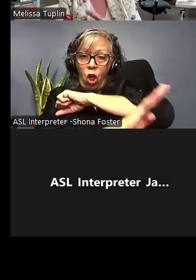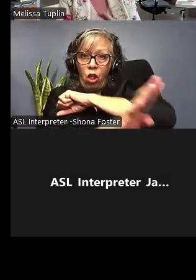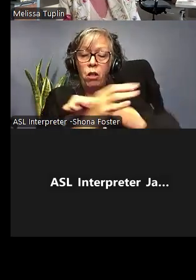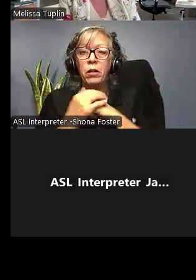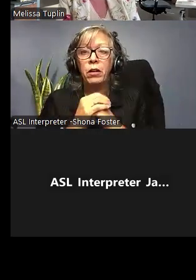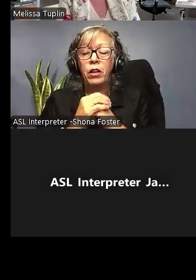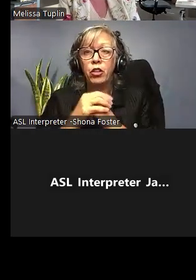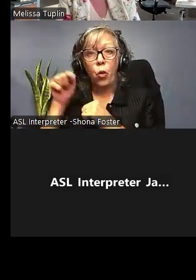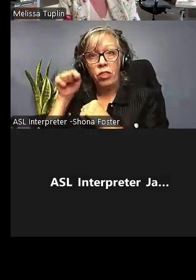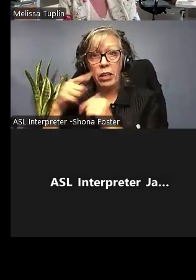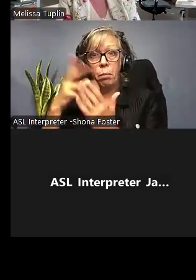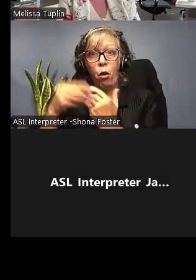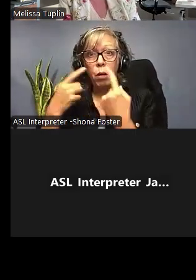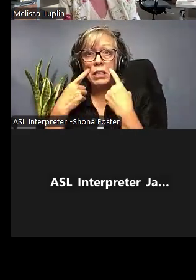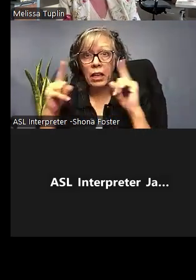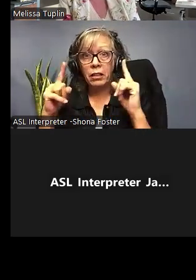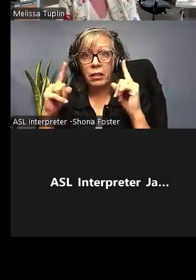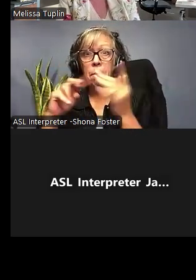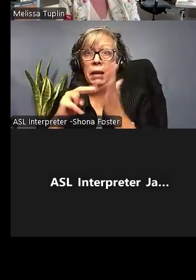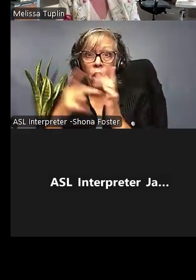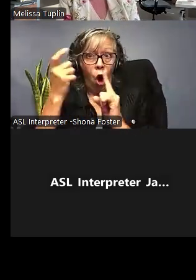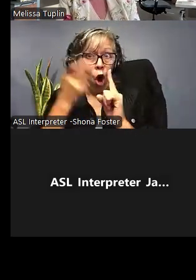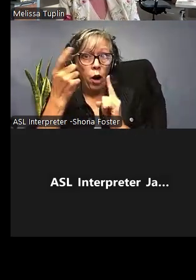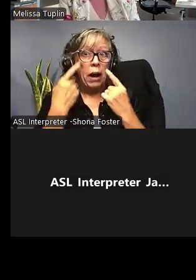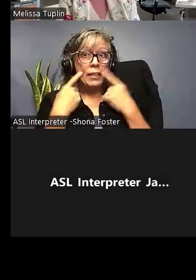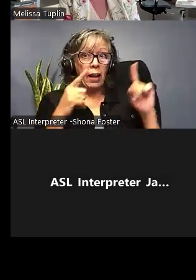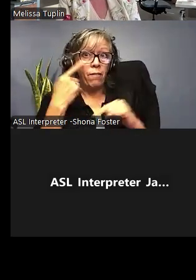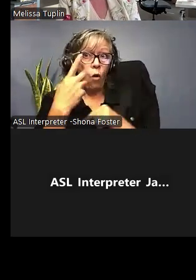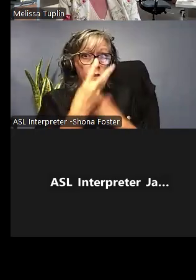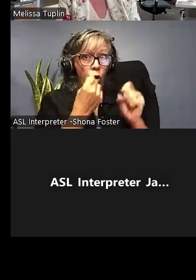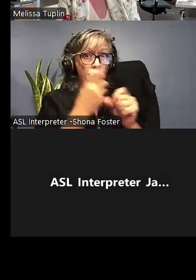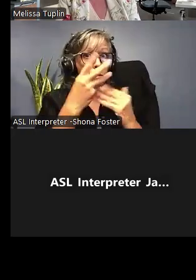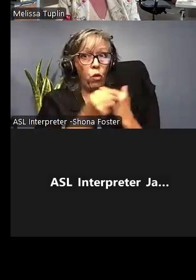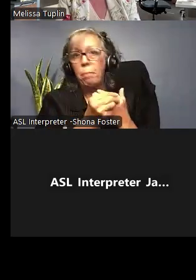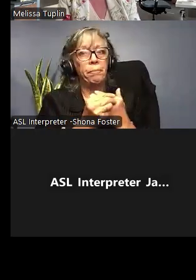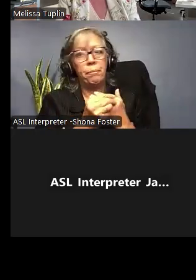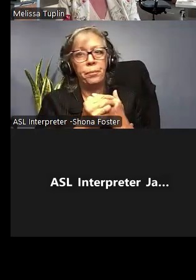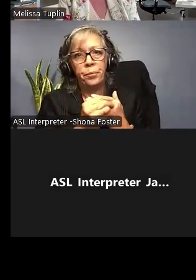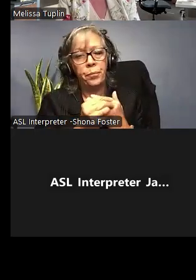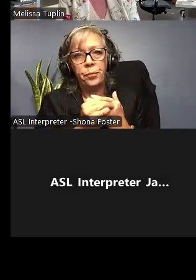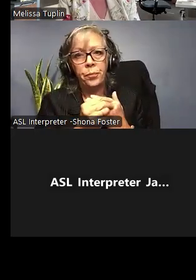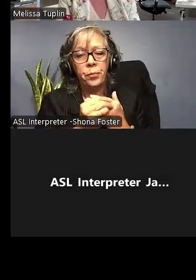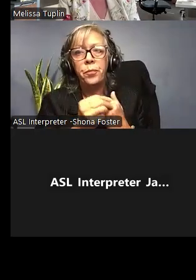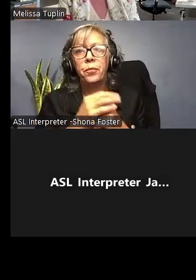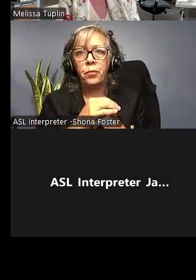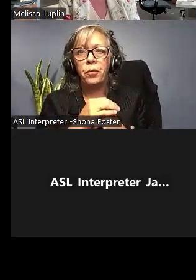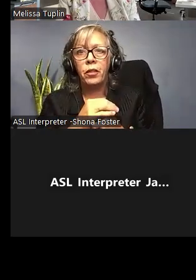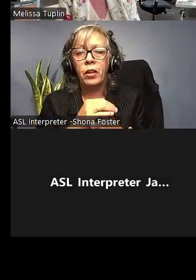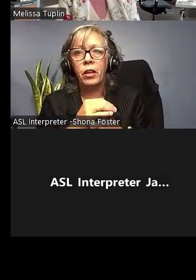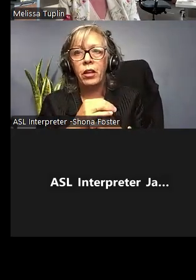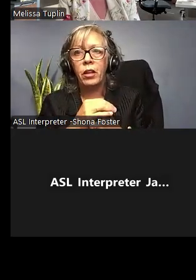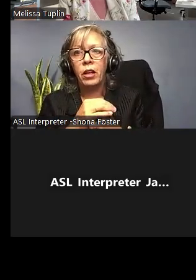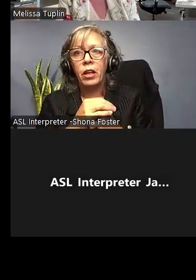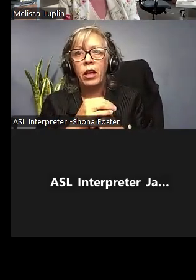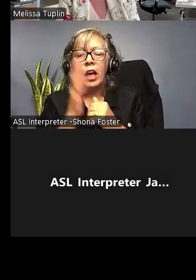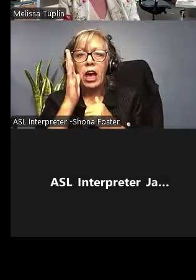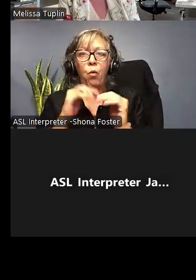not guarantee automatic success in the four-year program that launches next year for 2027 to 2030.